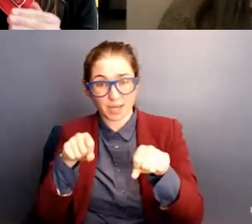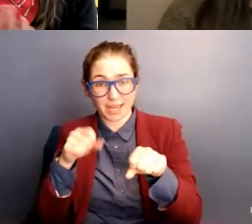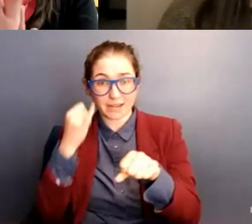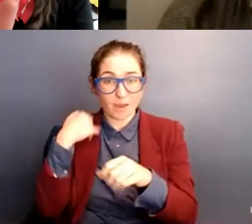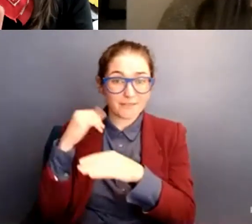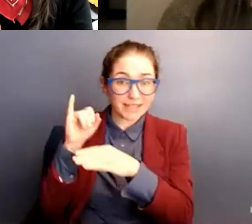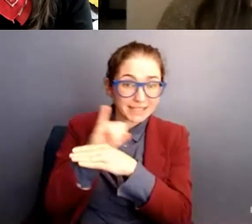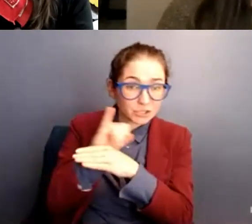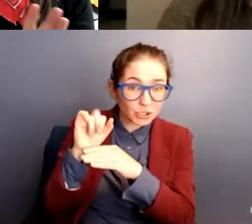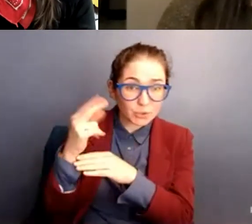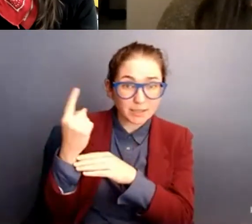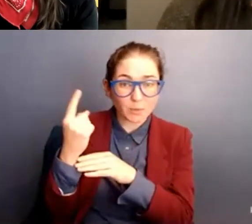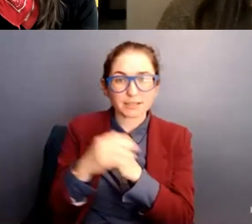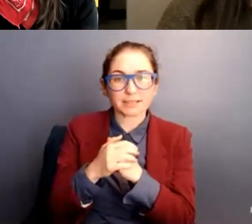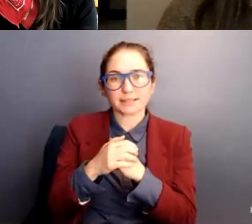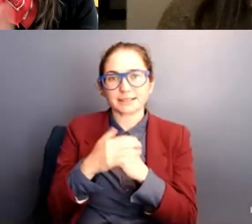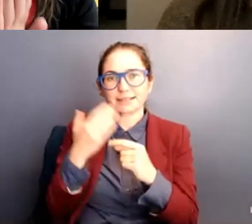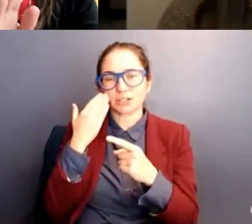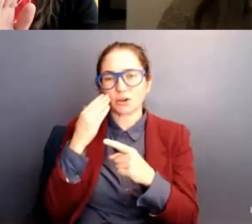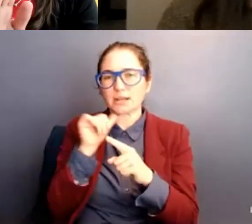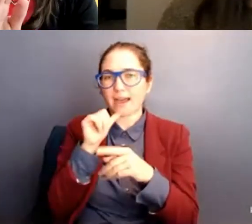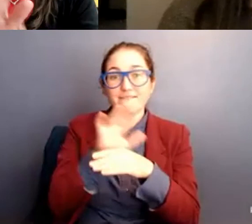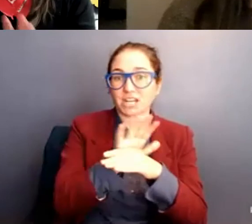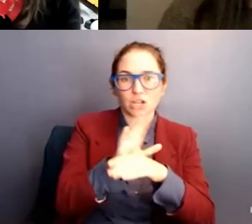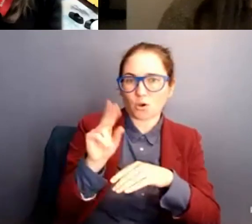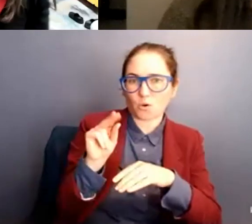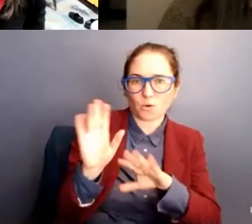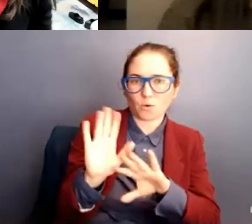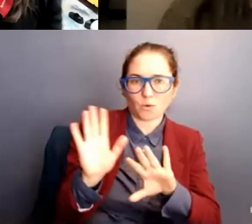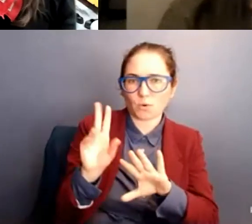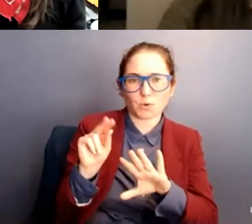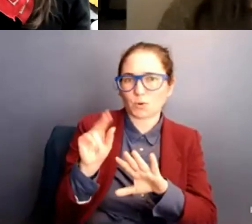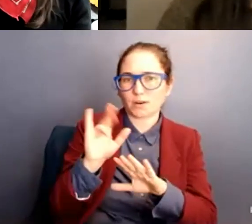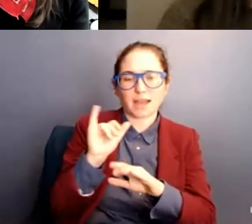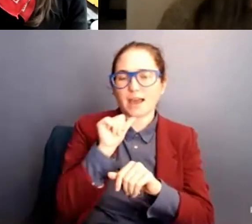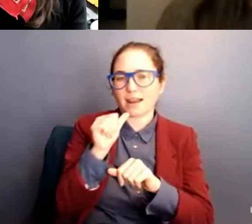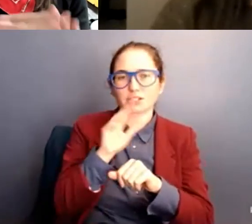videos. I'm not talking about live captioning. Because you can't do